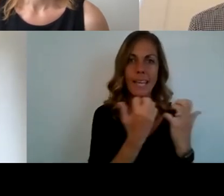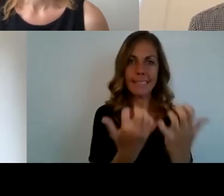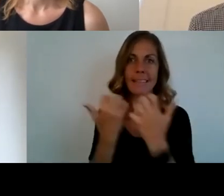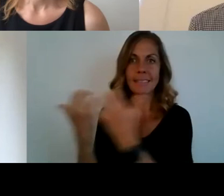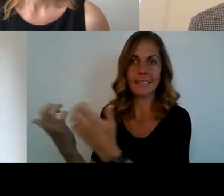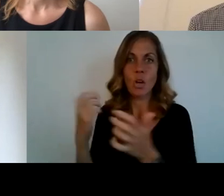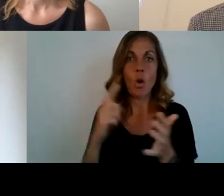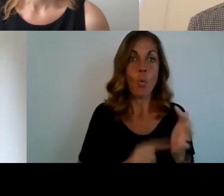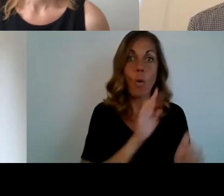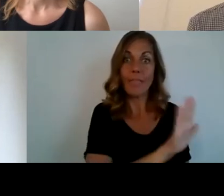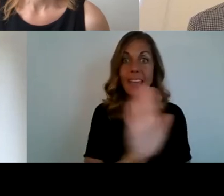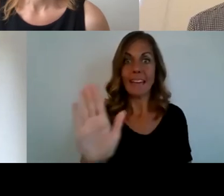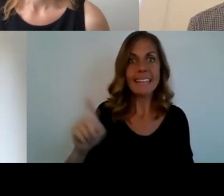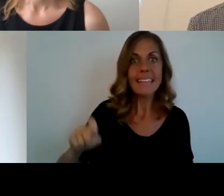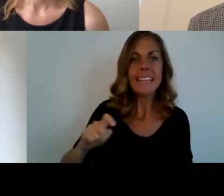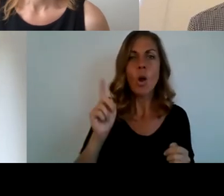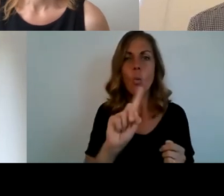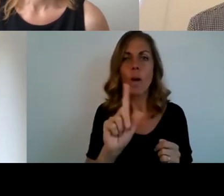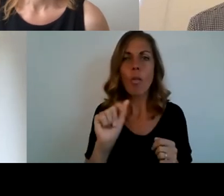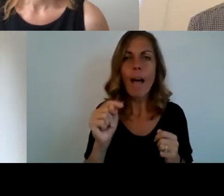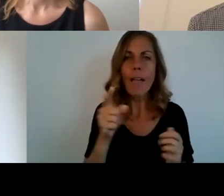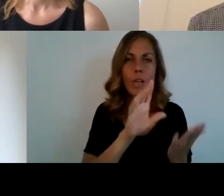their learning journey and how you can build something that takes them there. So, it's